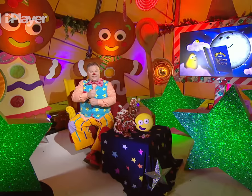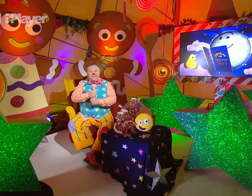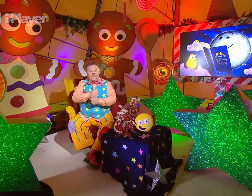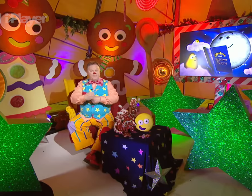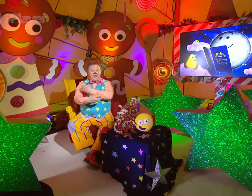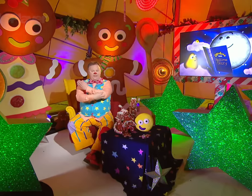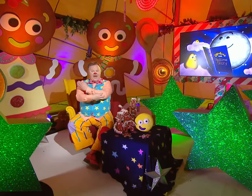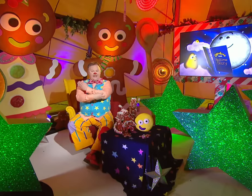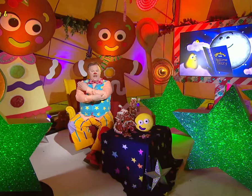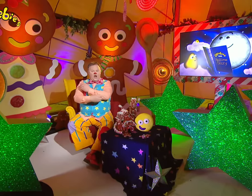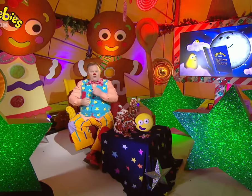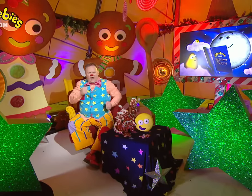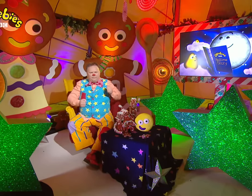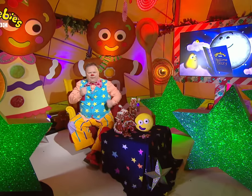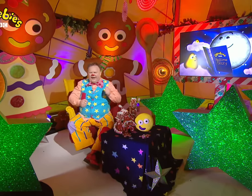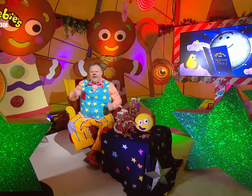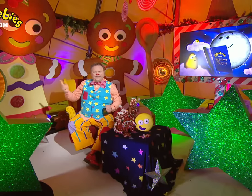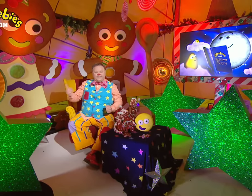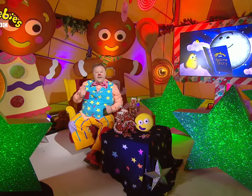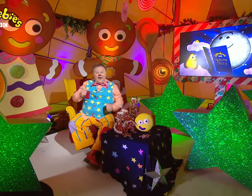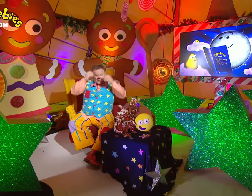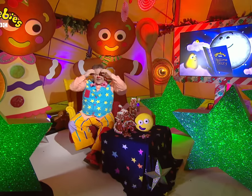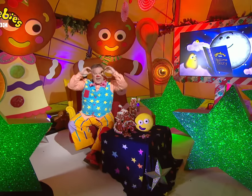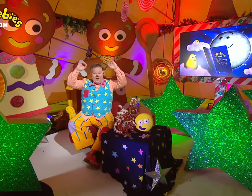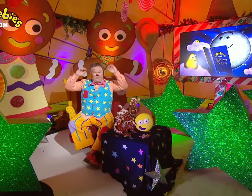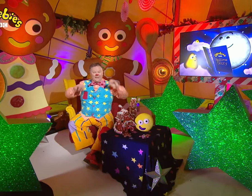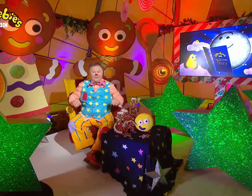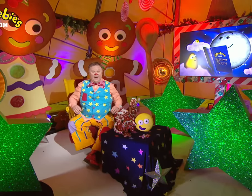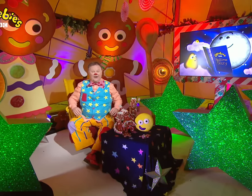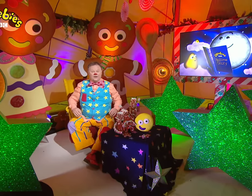the gingerbread man ran past a cow by the barn